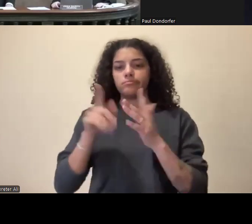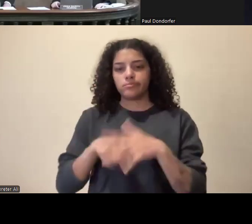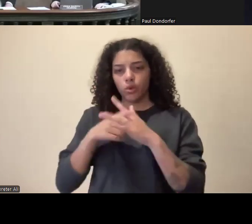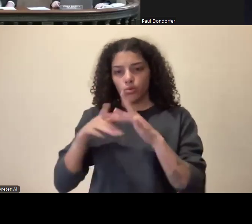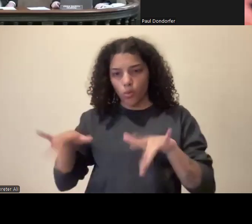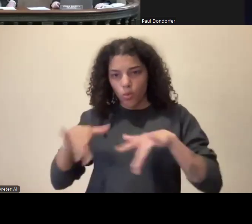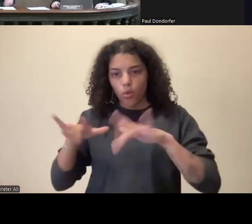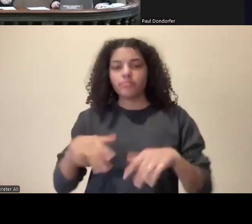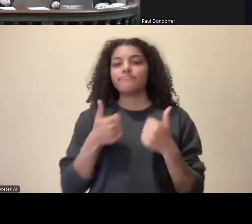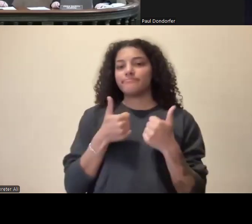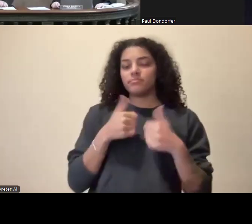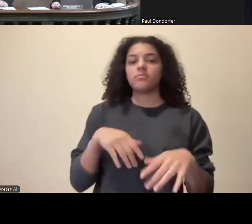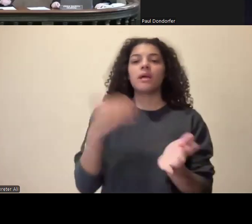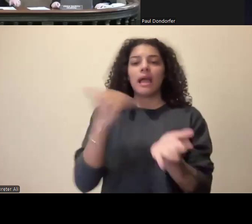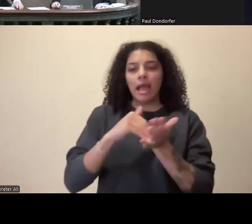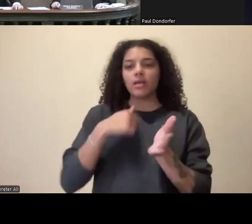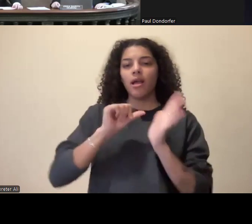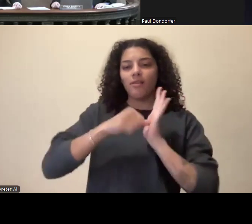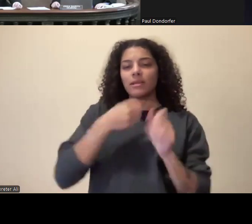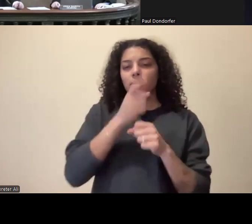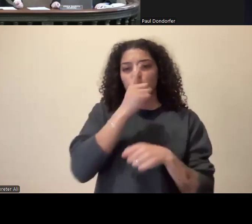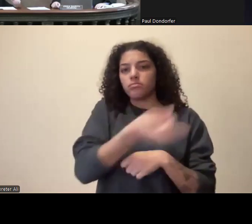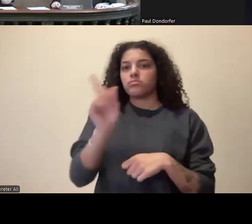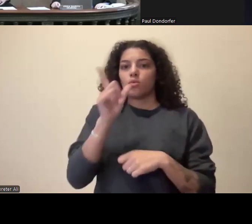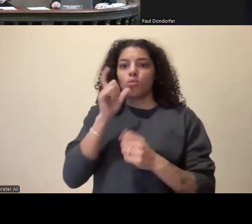all right Again so that the general audience understands today we are